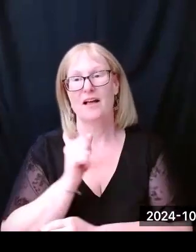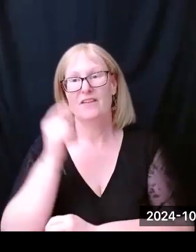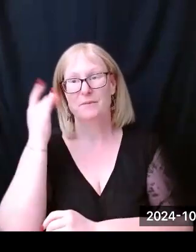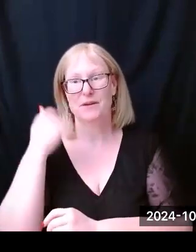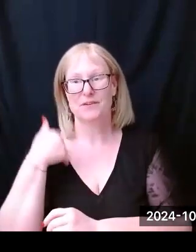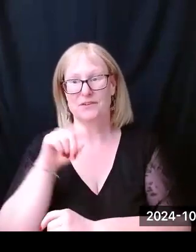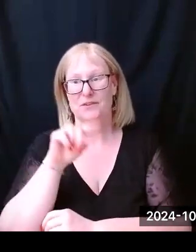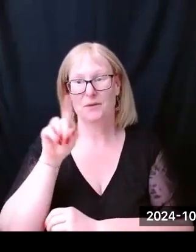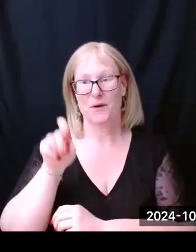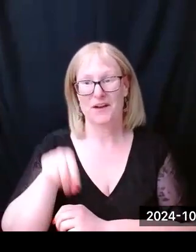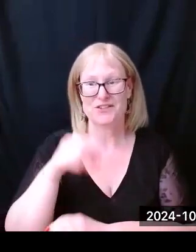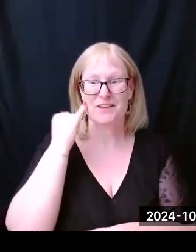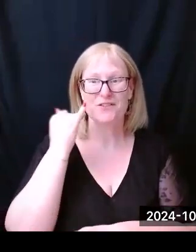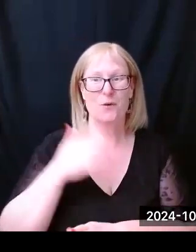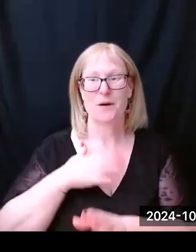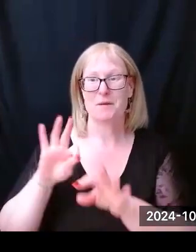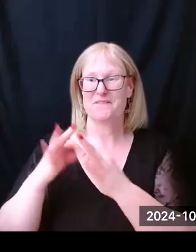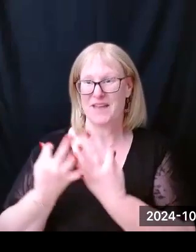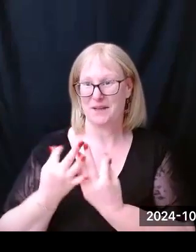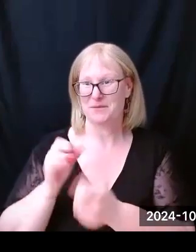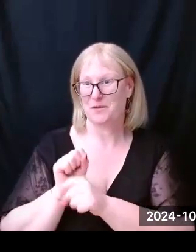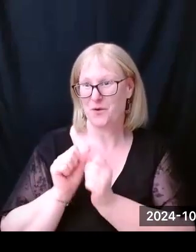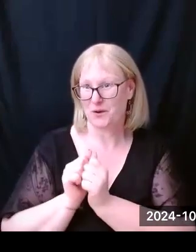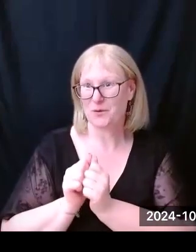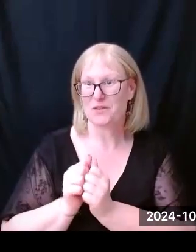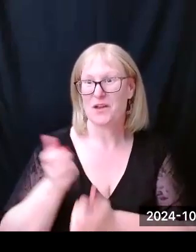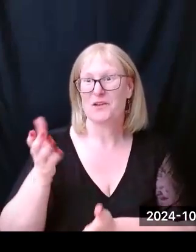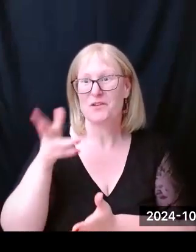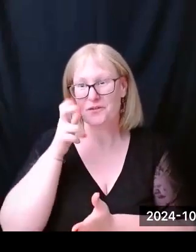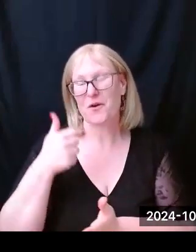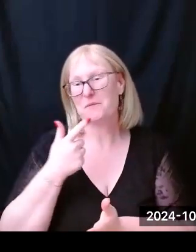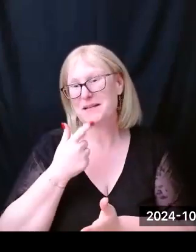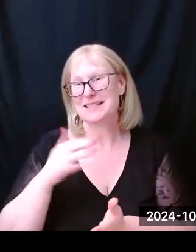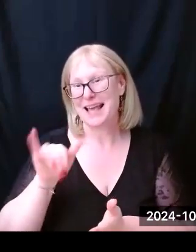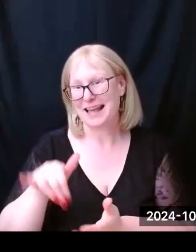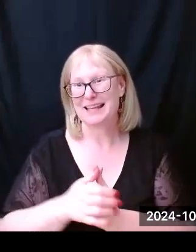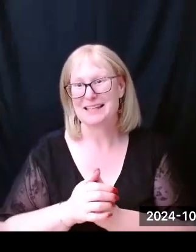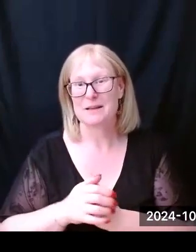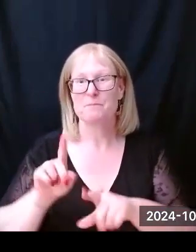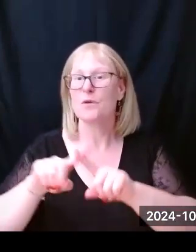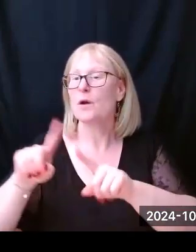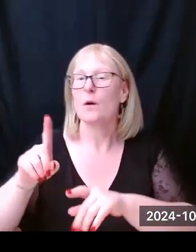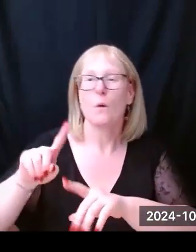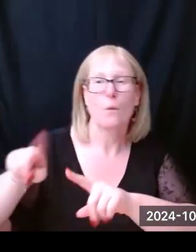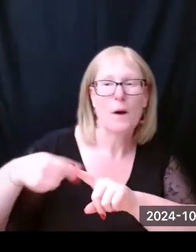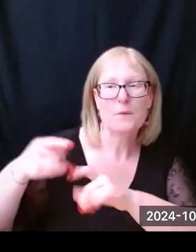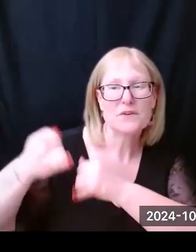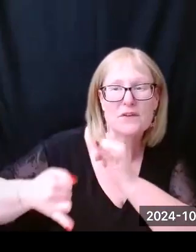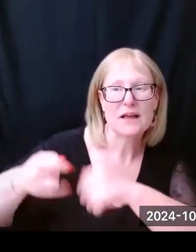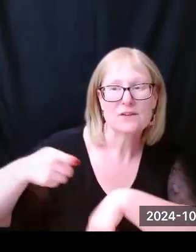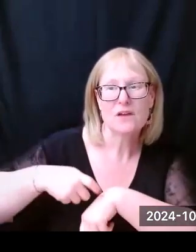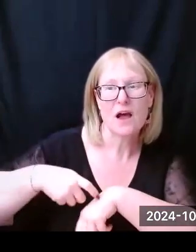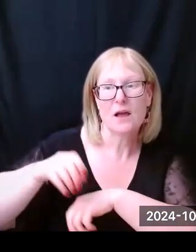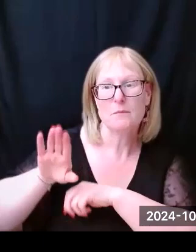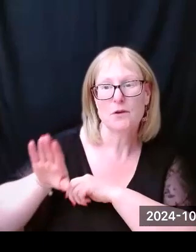And if you are one of my families that I've worked with, you've probably heard me say this. When was the last time you went to the store and ended up